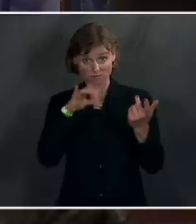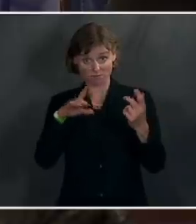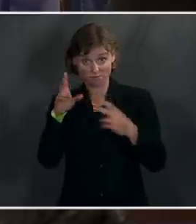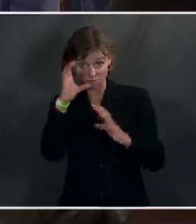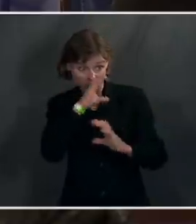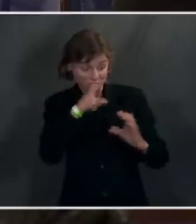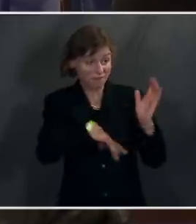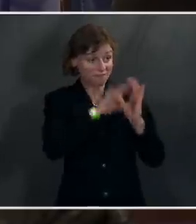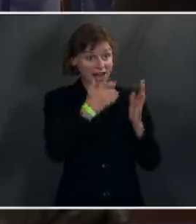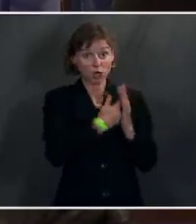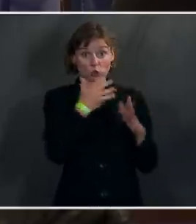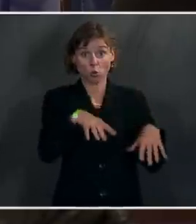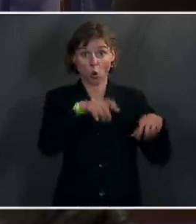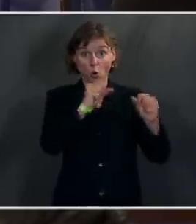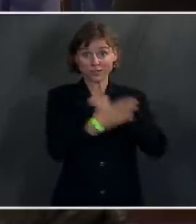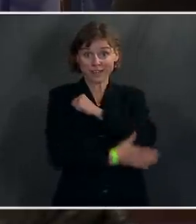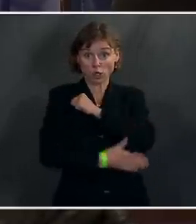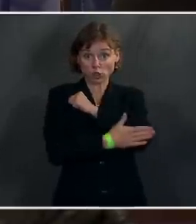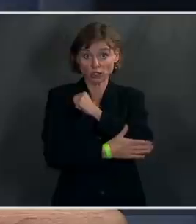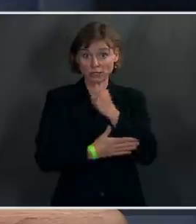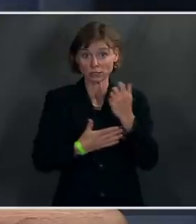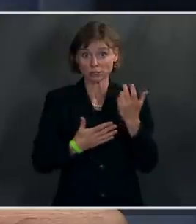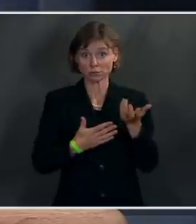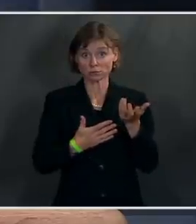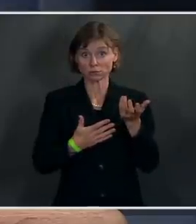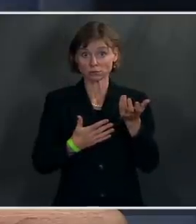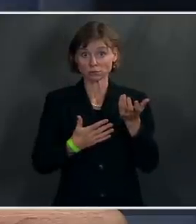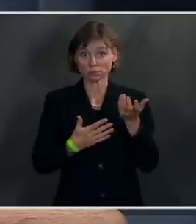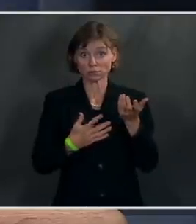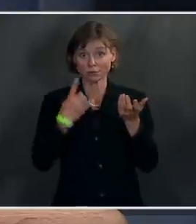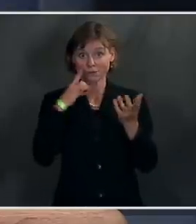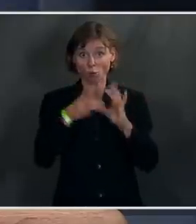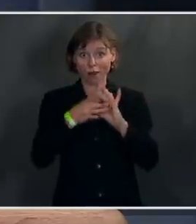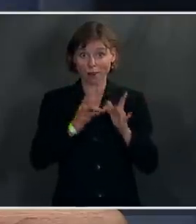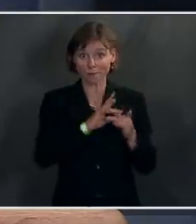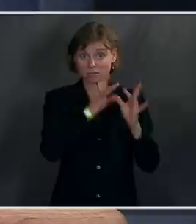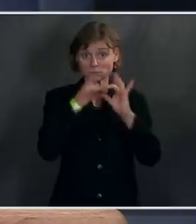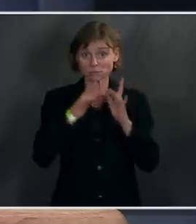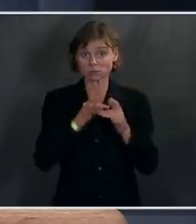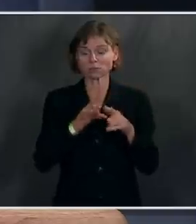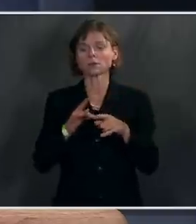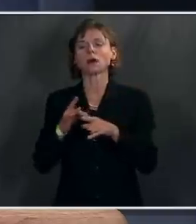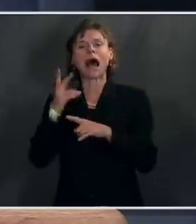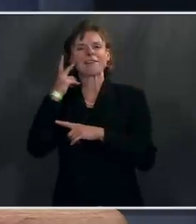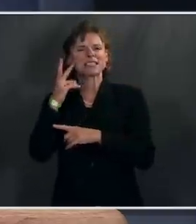And have they engaged with other allies on that topic? Ms. Psaki: Well, I've seen some reports of that,